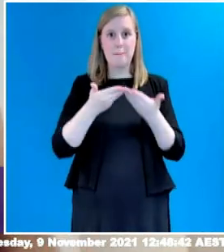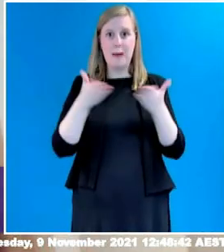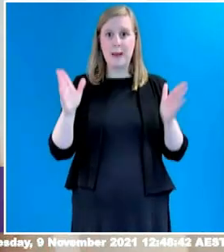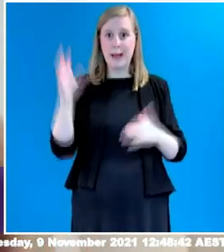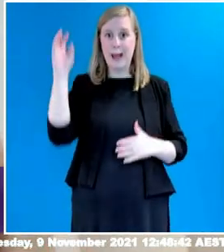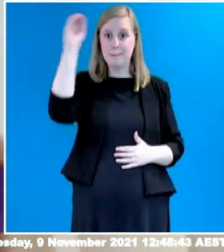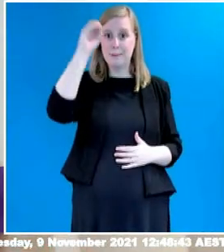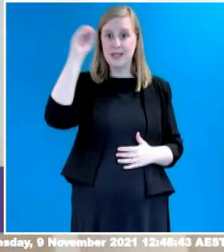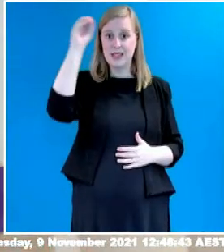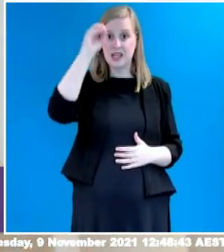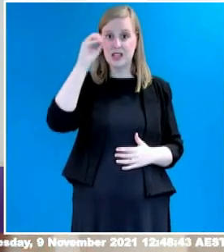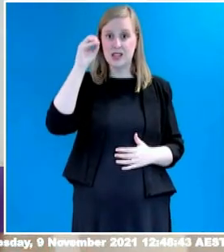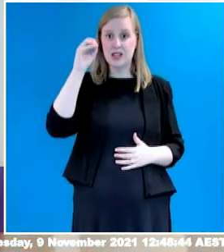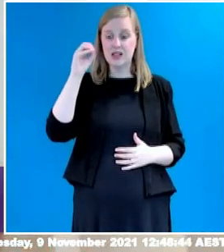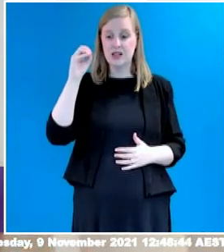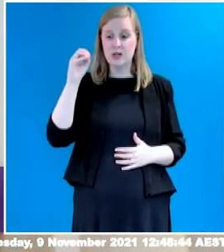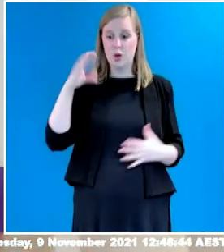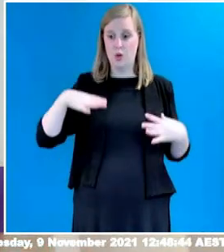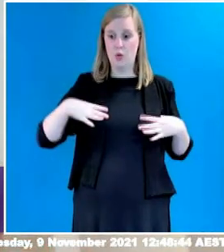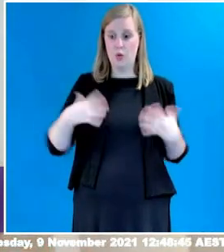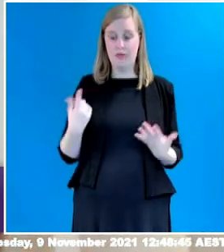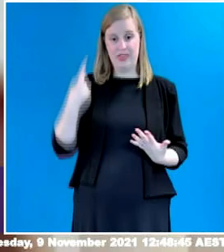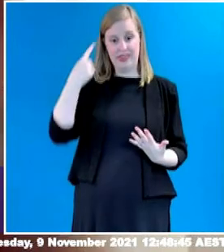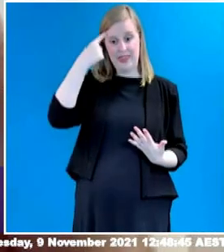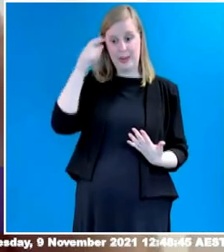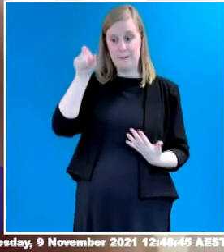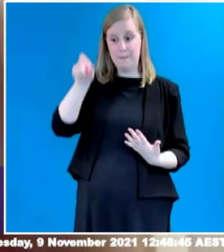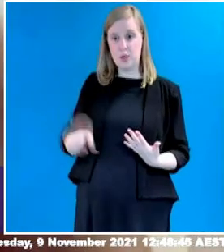a disabled person arriving in an organisation might one day end up being